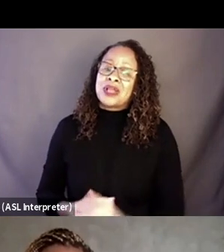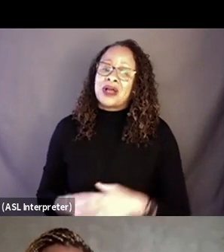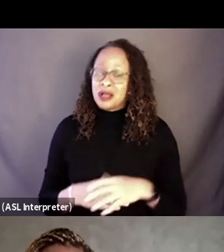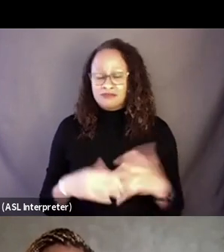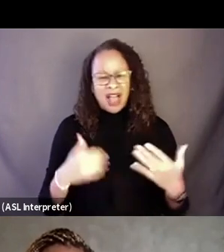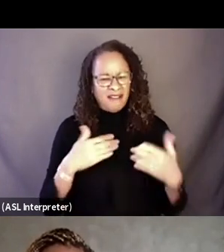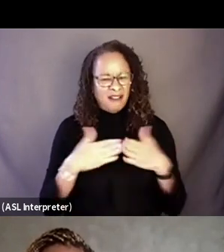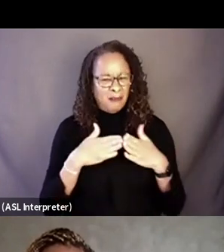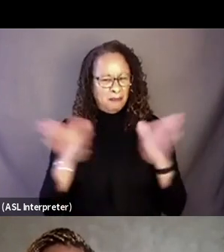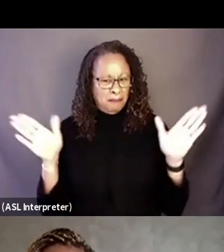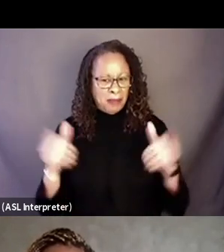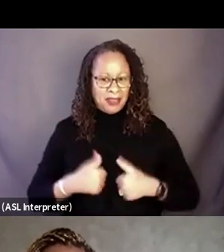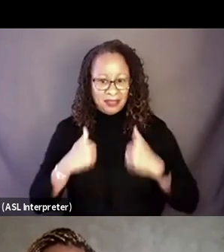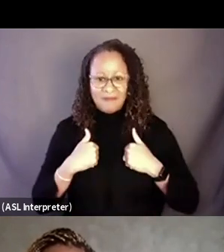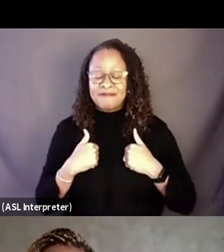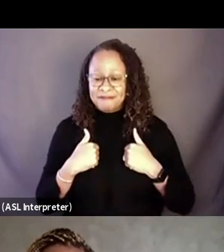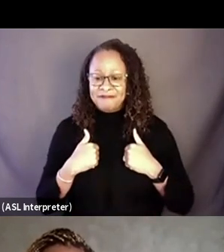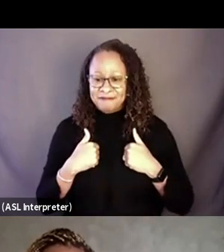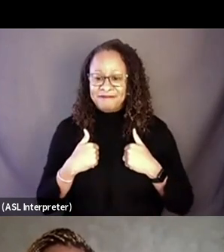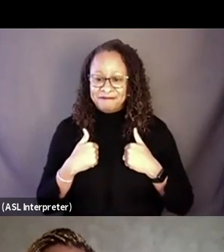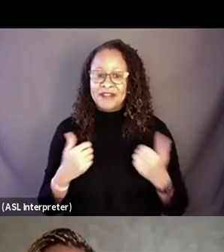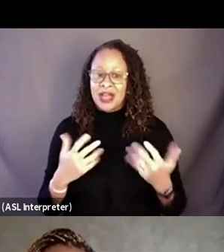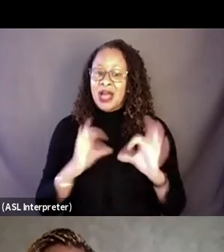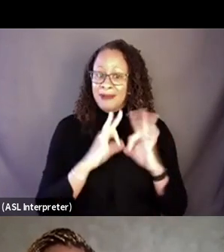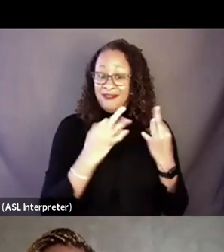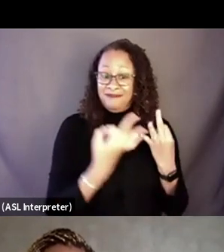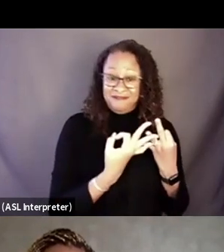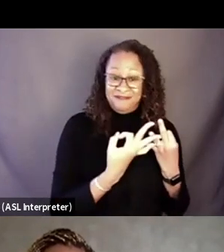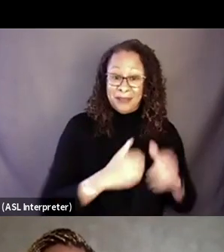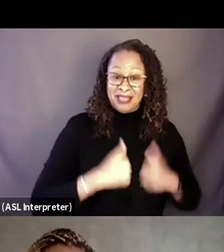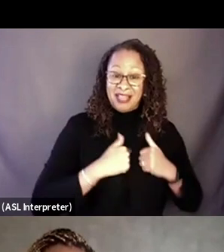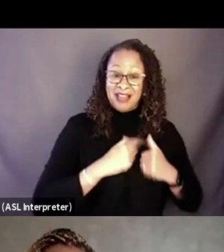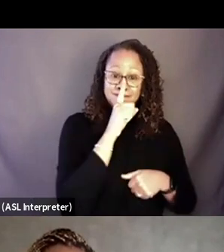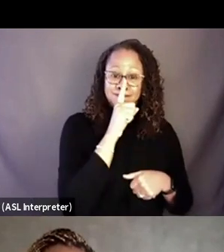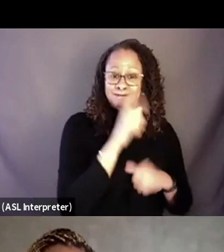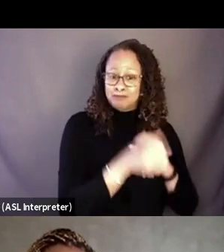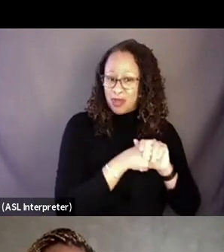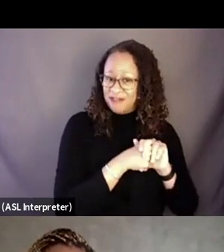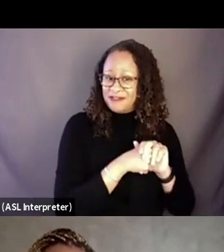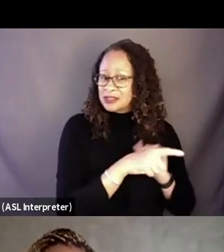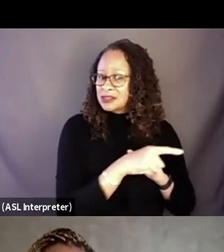And so for Sam to come and film my family it was actually a struggle I remember they are times I told him to stop the camera 'cause I thought it was very invasive.